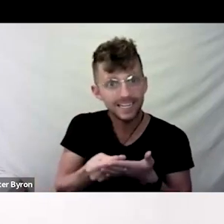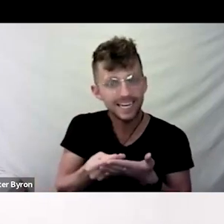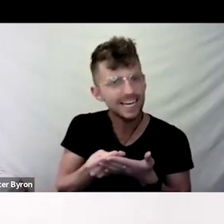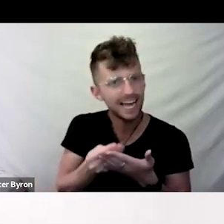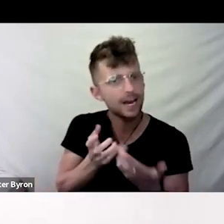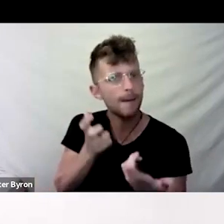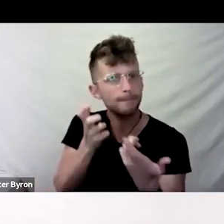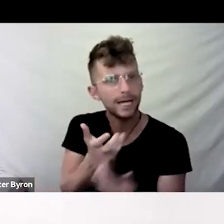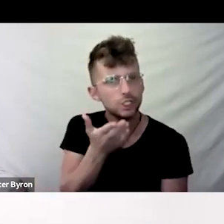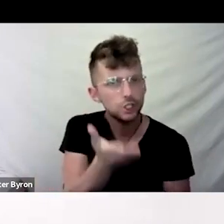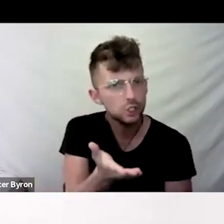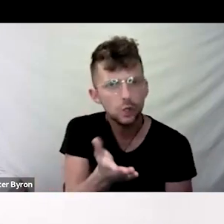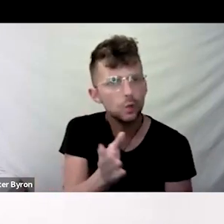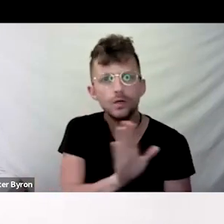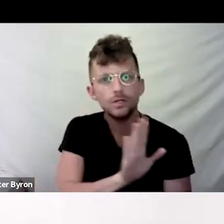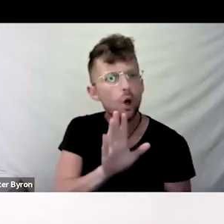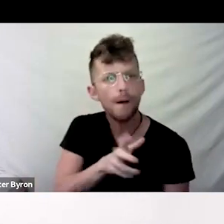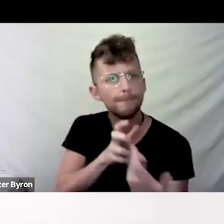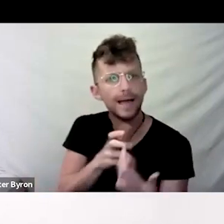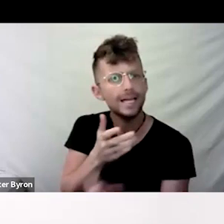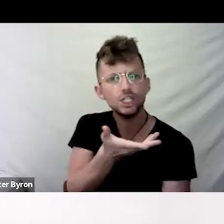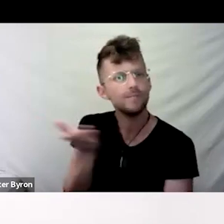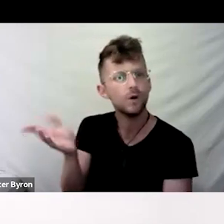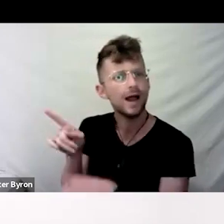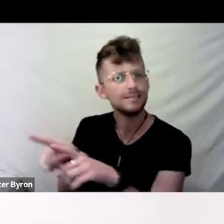does that sound right Amanda? Perfect.